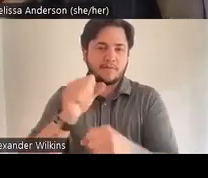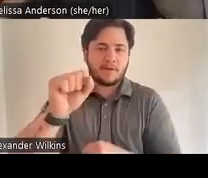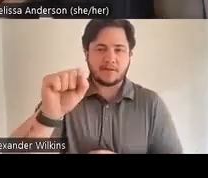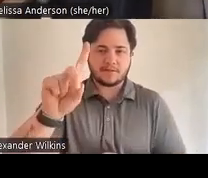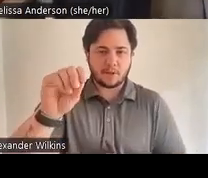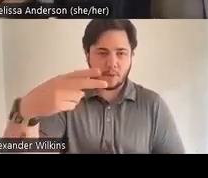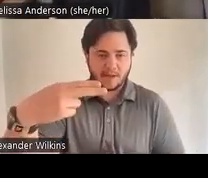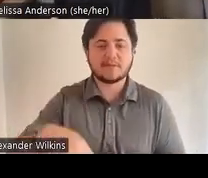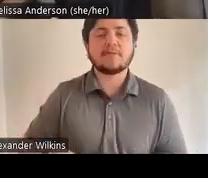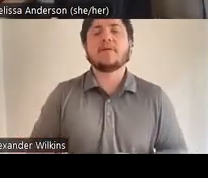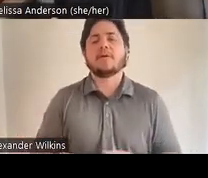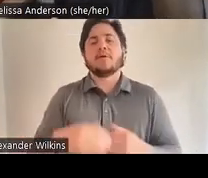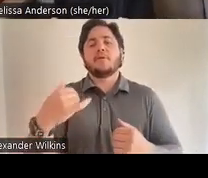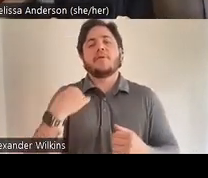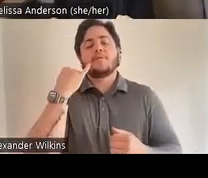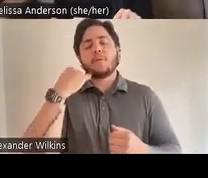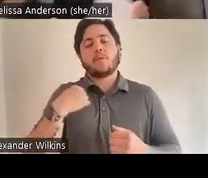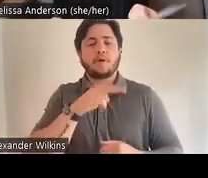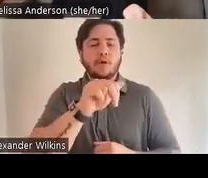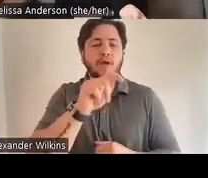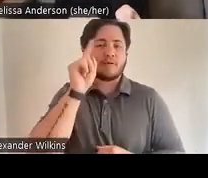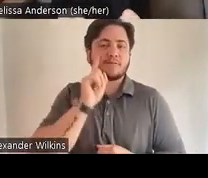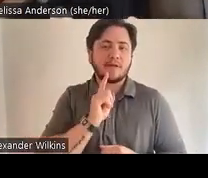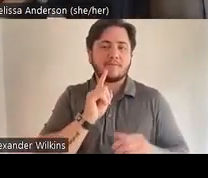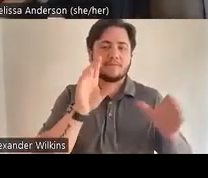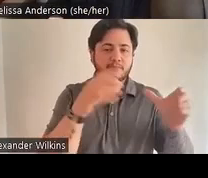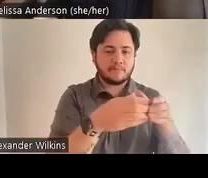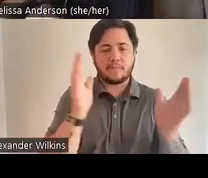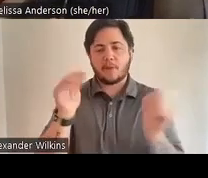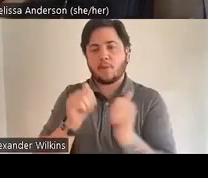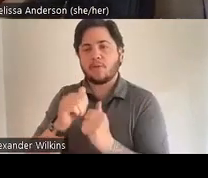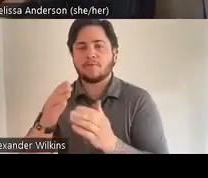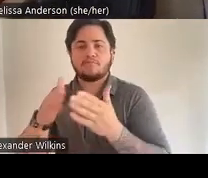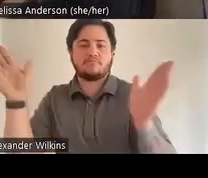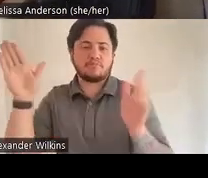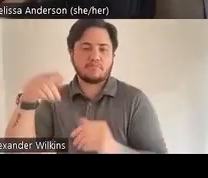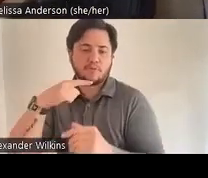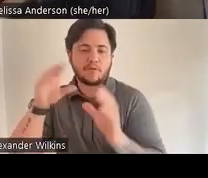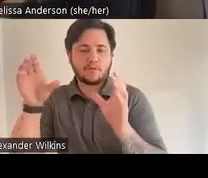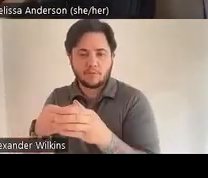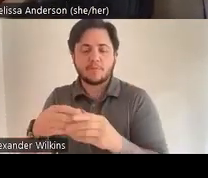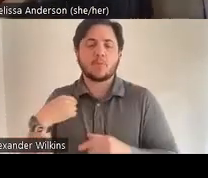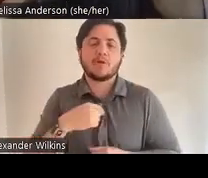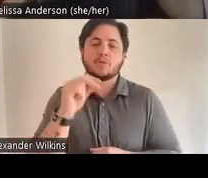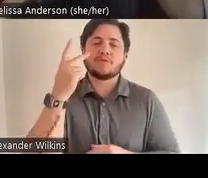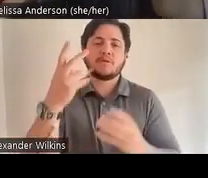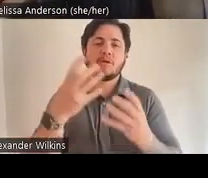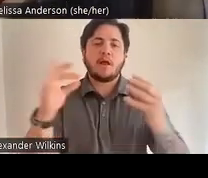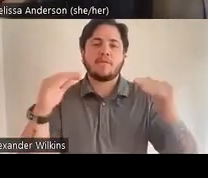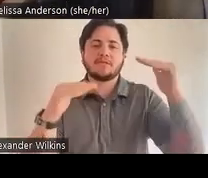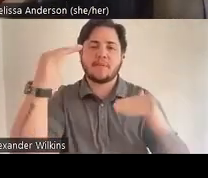social determinants of health. I'll abbreviate that "SDH." As compared to hearing populations,